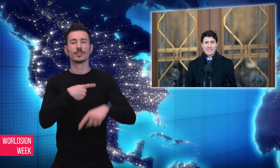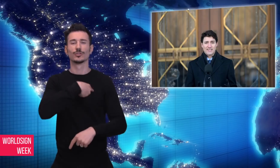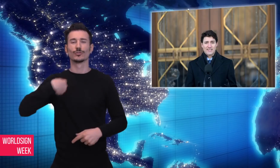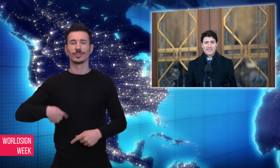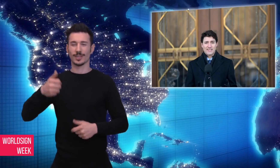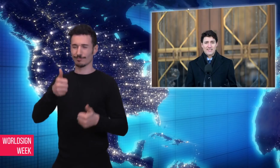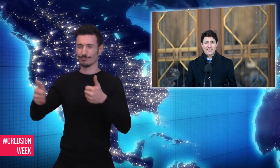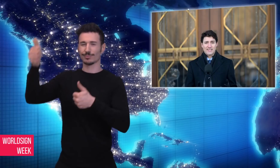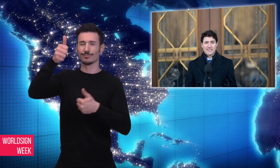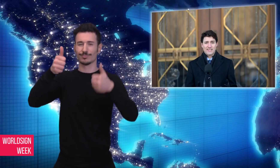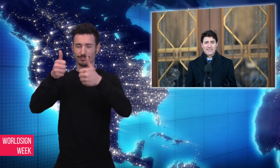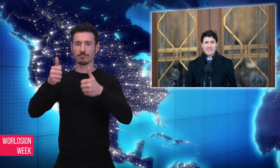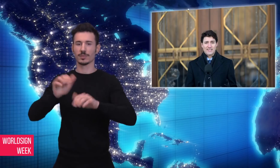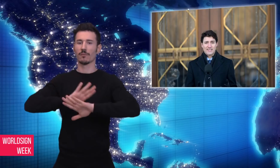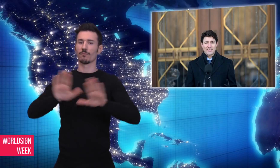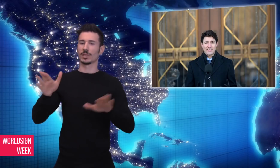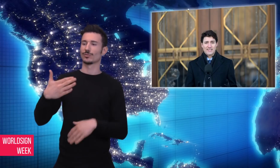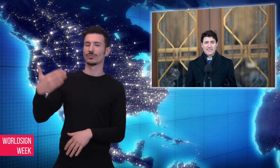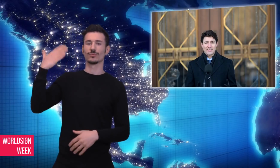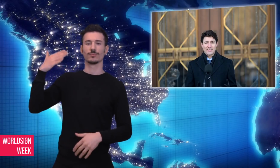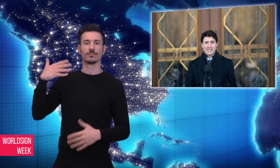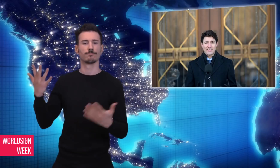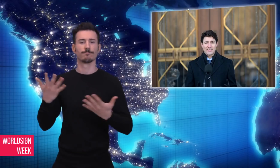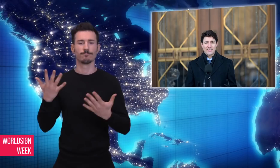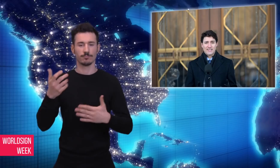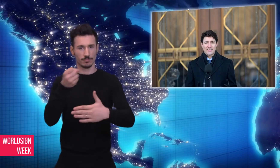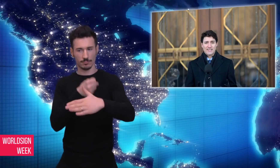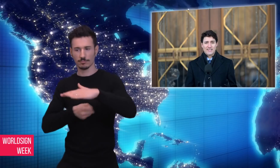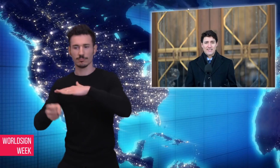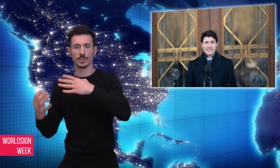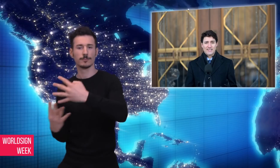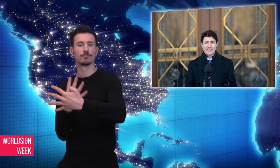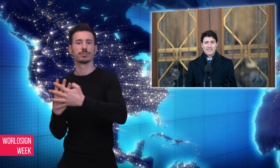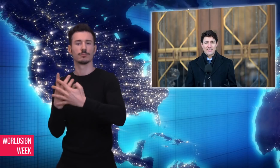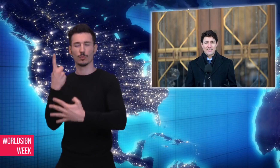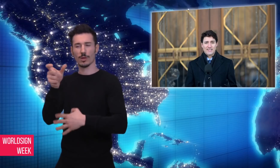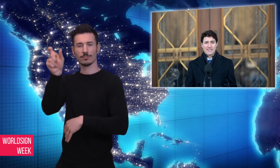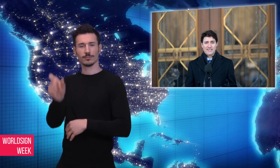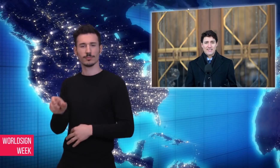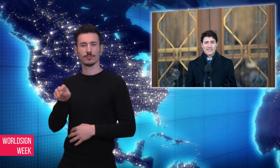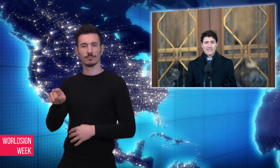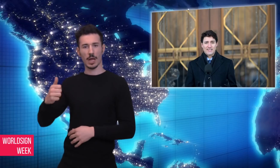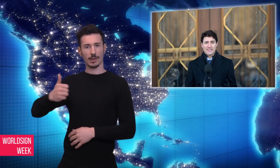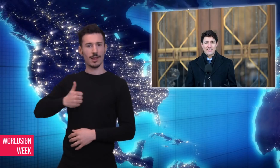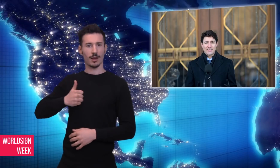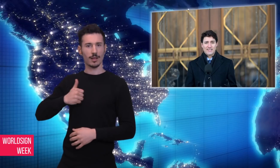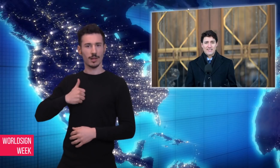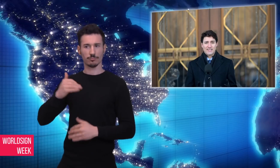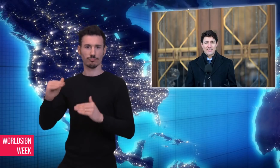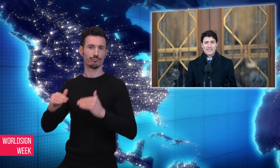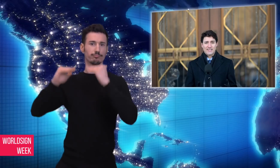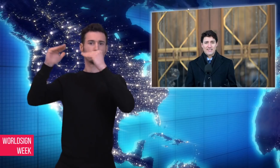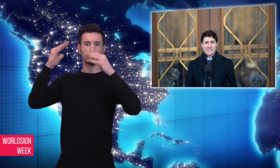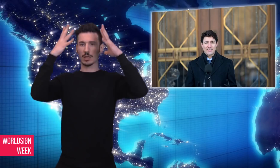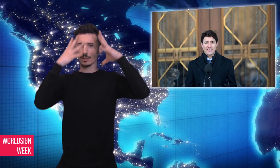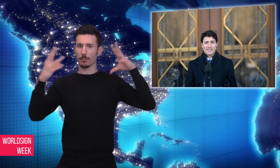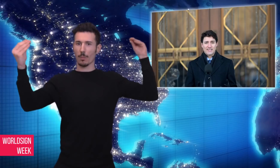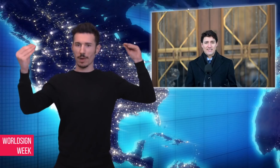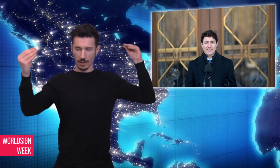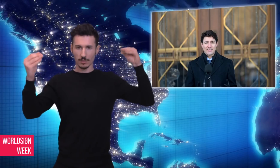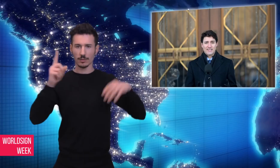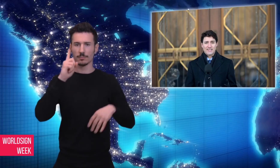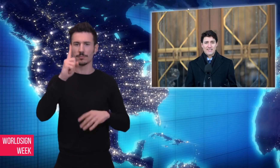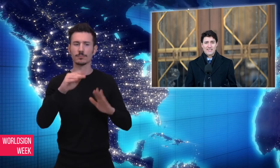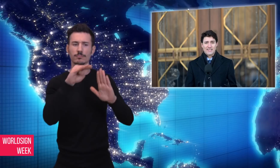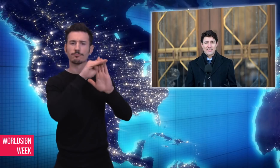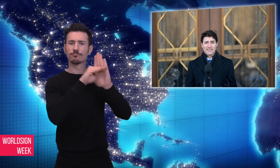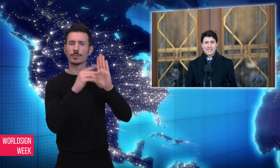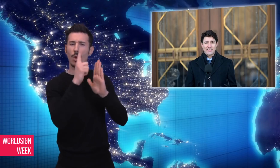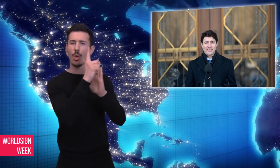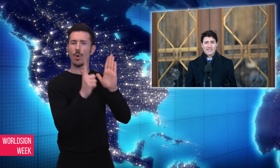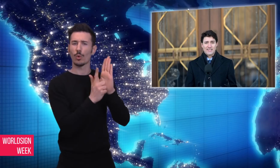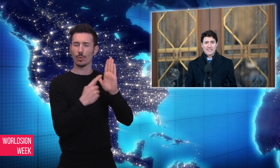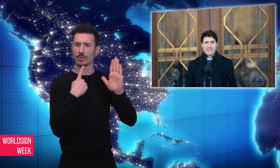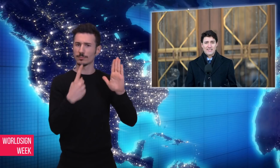The Chinese authorities also detained a former Canadian diplomat